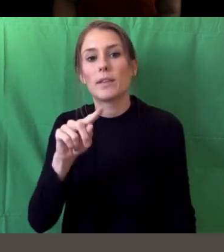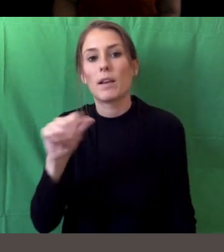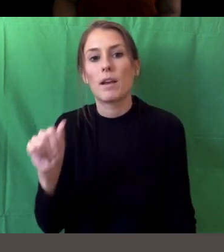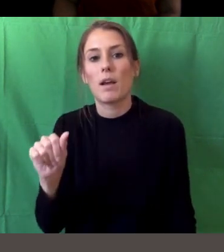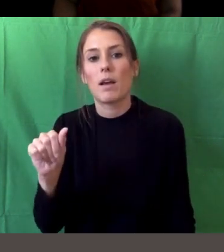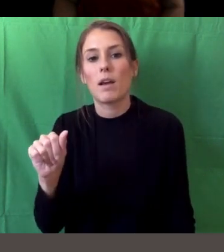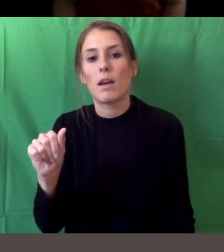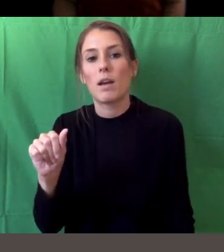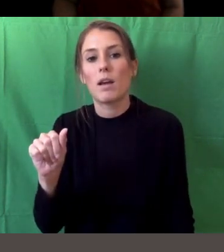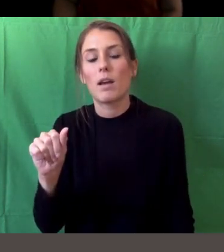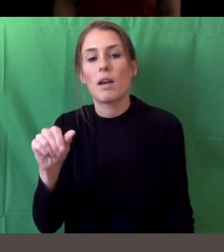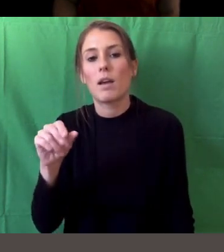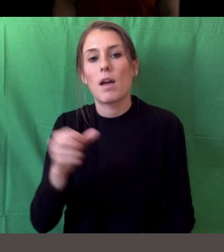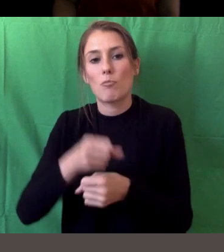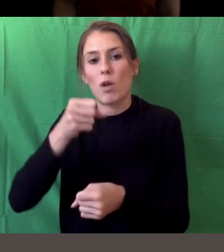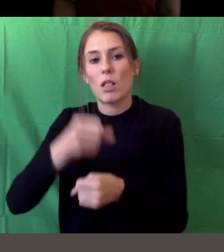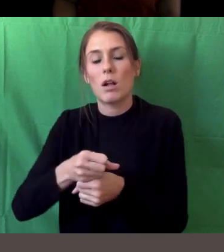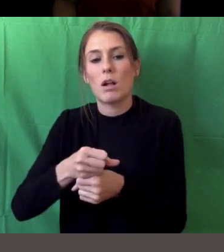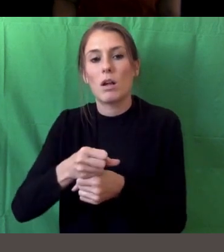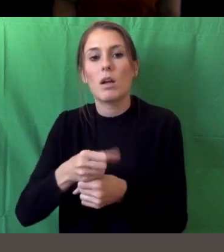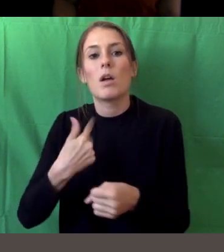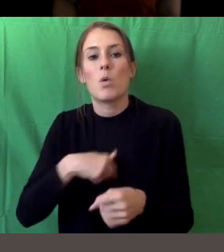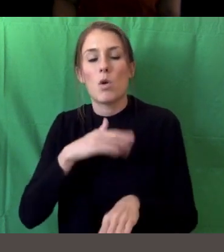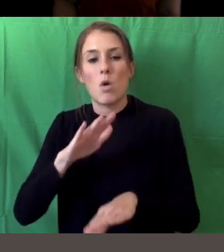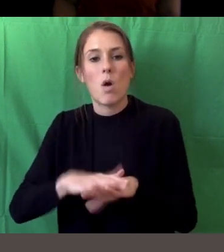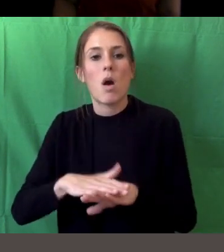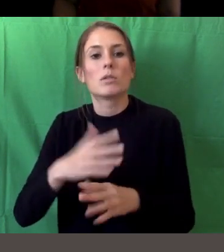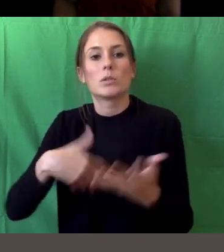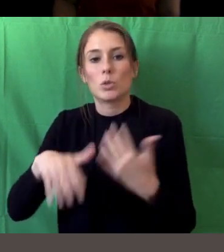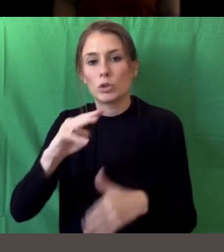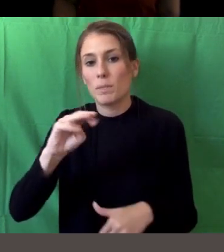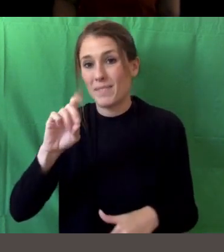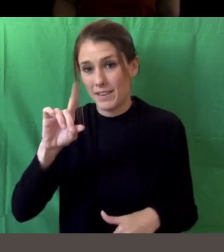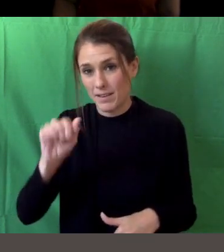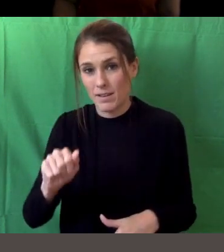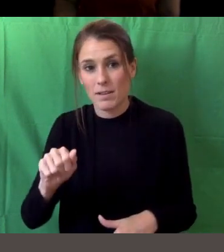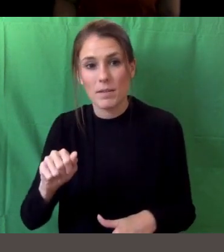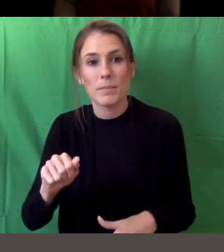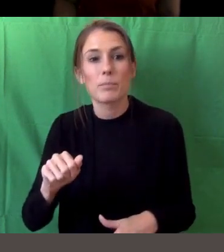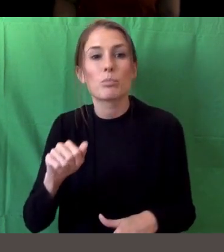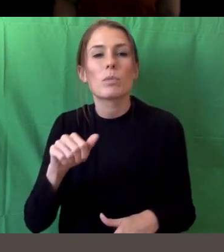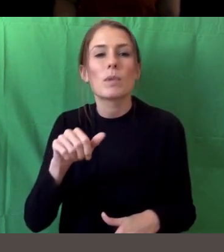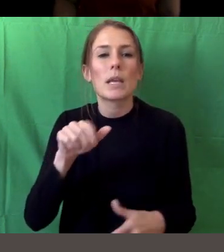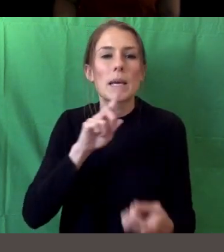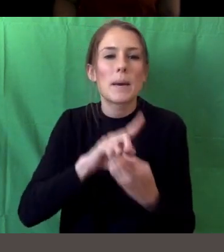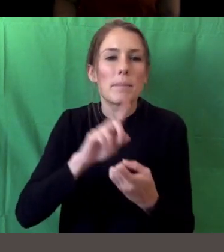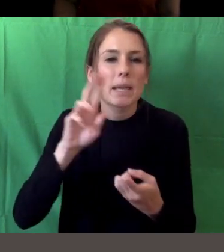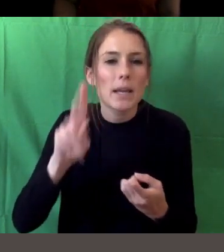You can connect with Data Umbrella. We are on all social media platforms at Data Umbrella.